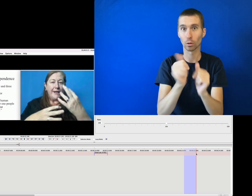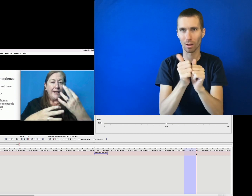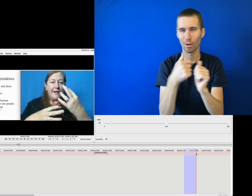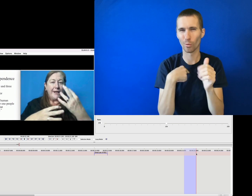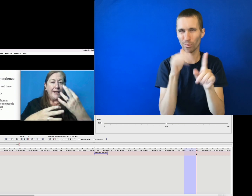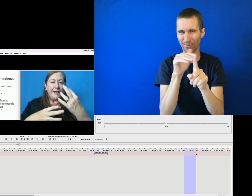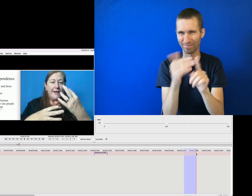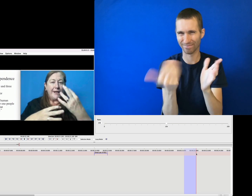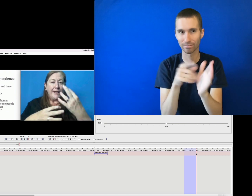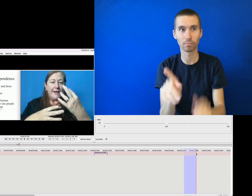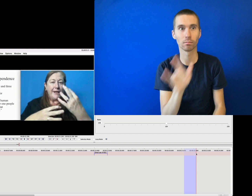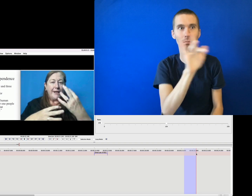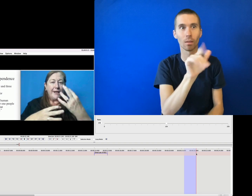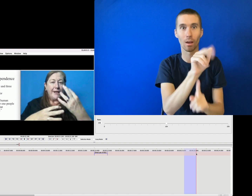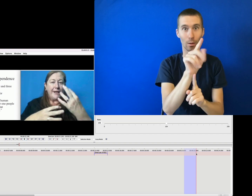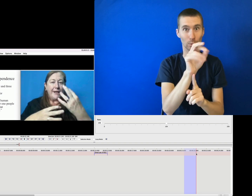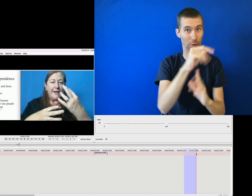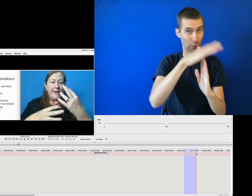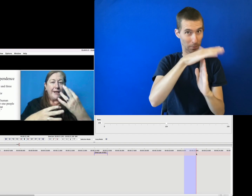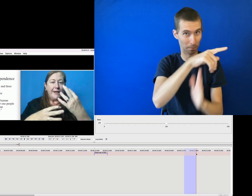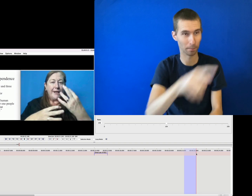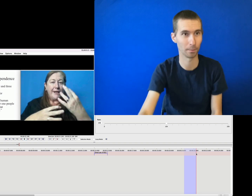Remember, to add an annotation, you have to select the "Annotations" button on the top sidebar.